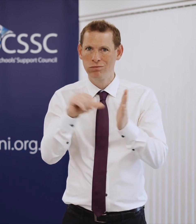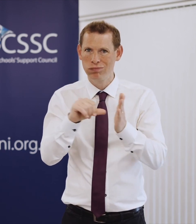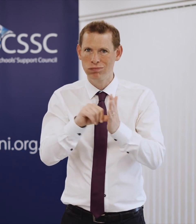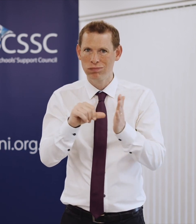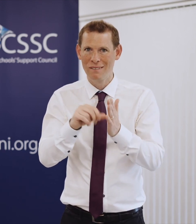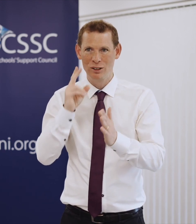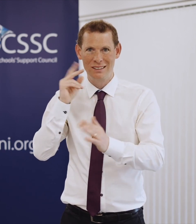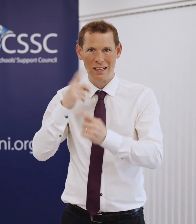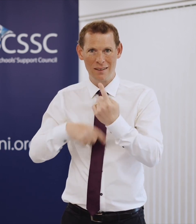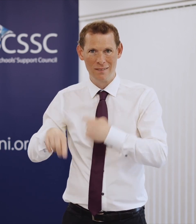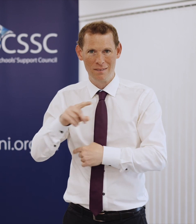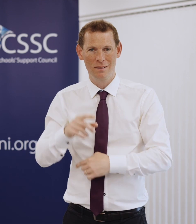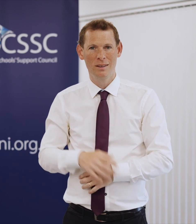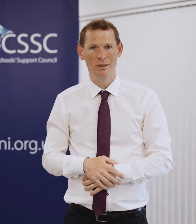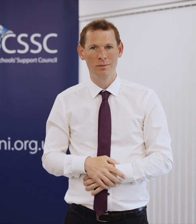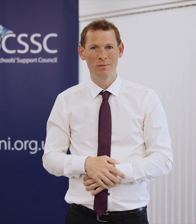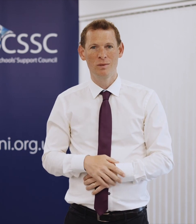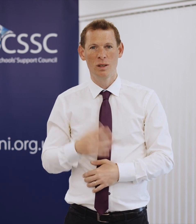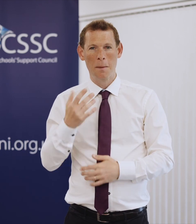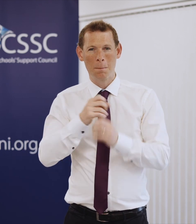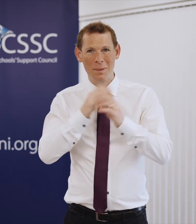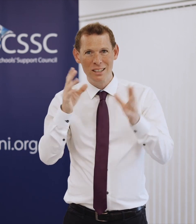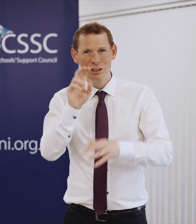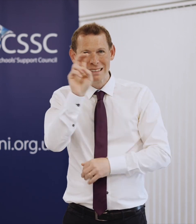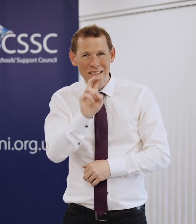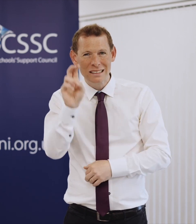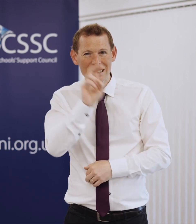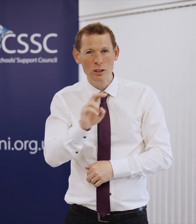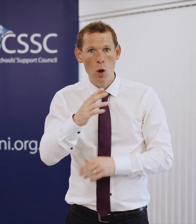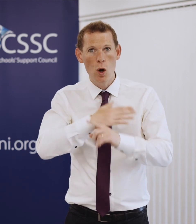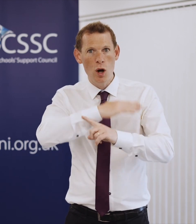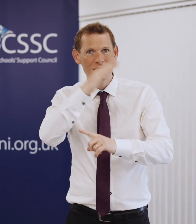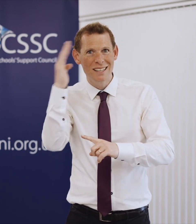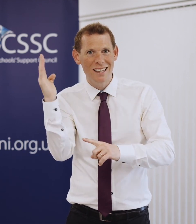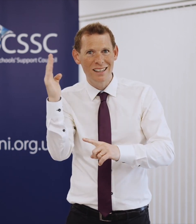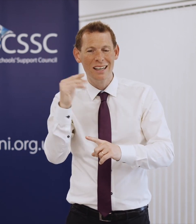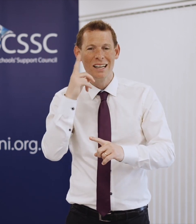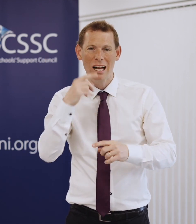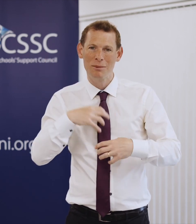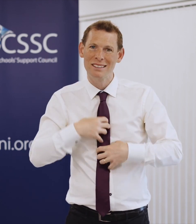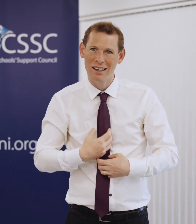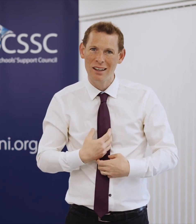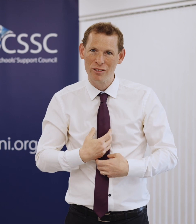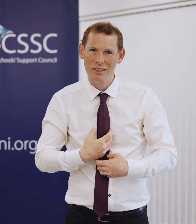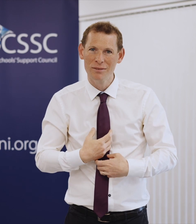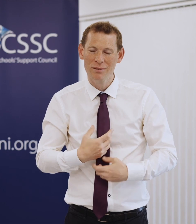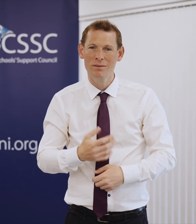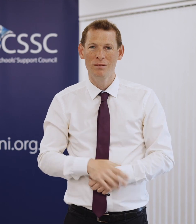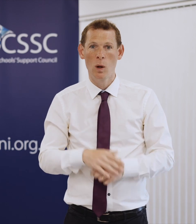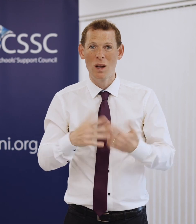So, lip reading can be very, very tiresome and difficult for deaf people. Imagine lip reading all day for an entire day, it can be exhausting,